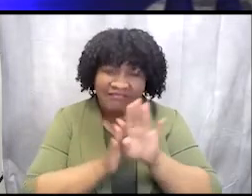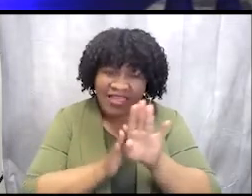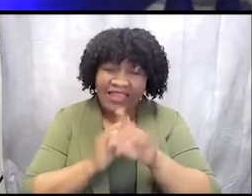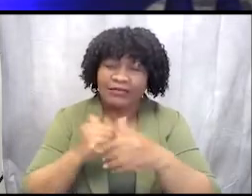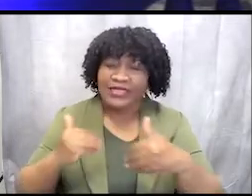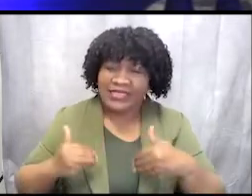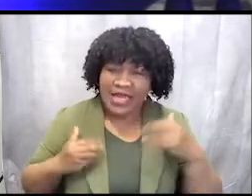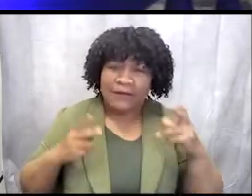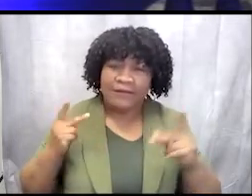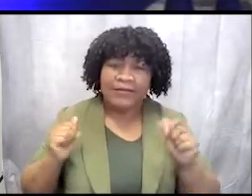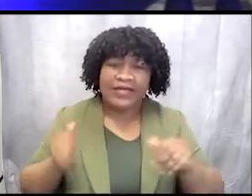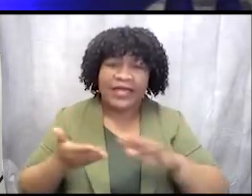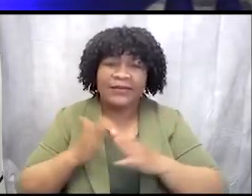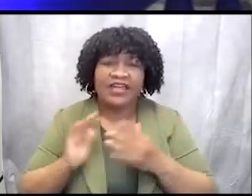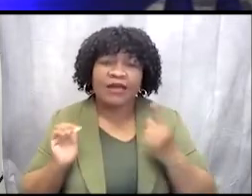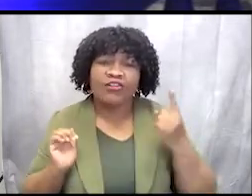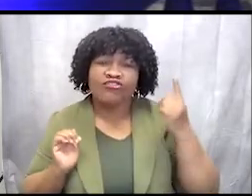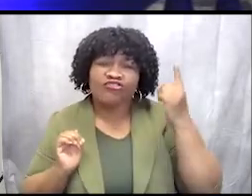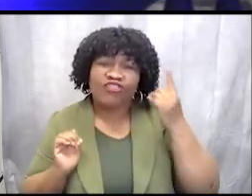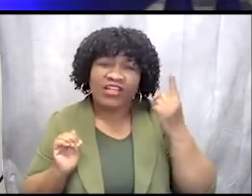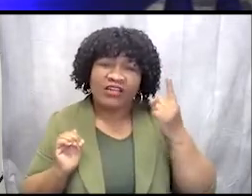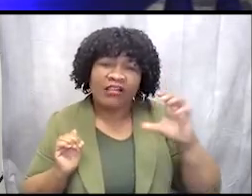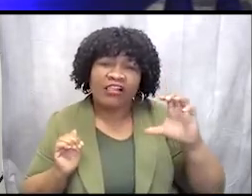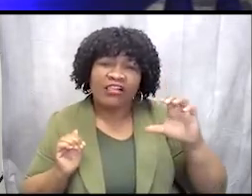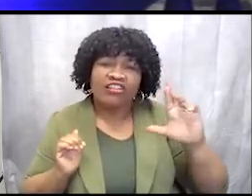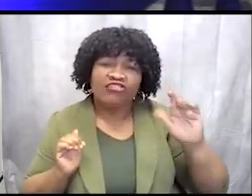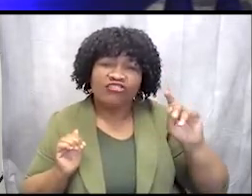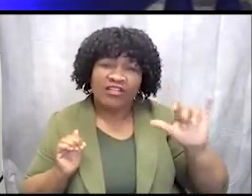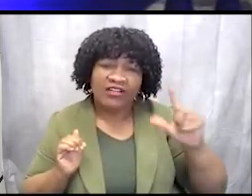who are critical thinkers, who are not simply going through